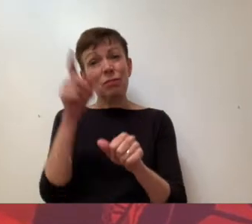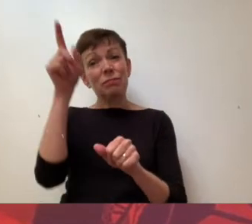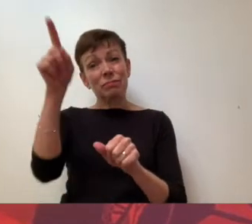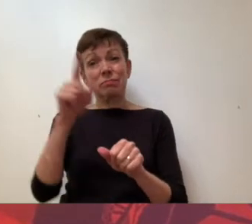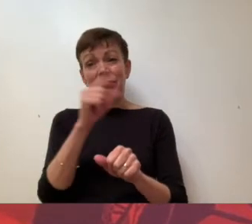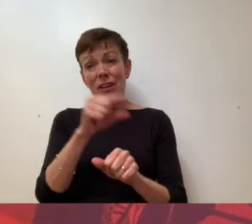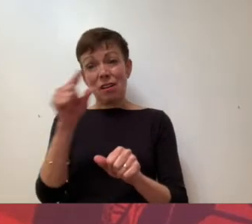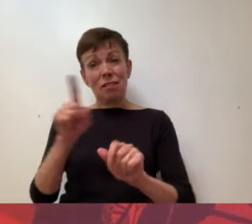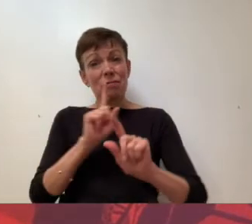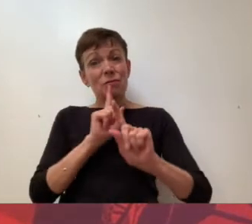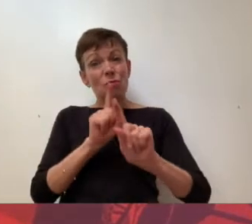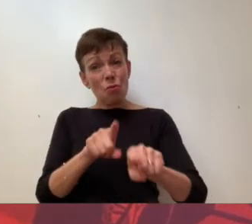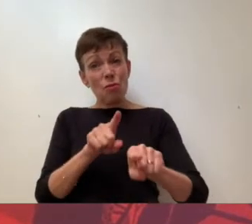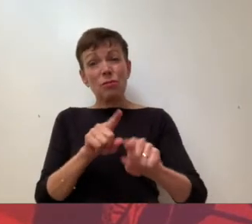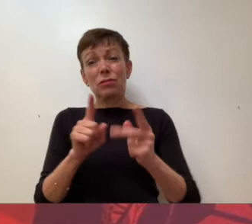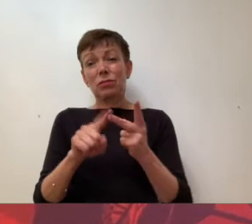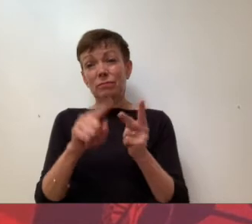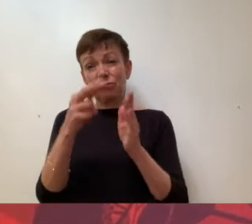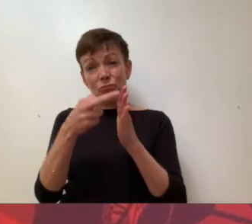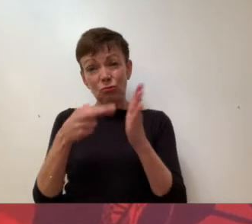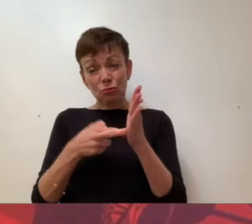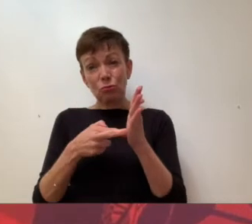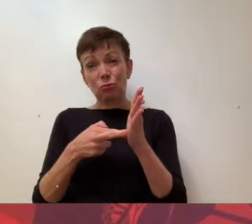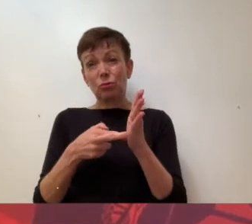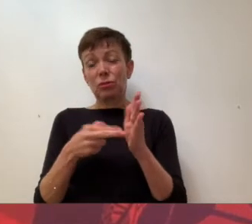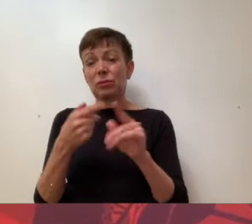also an important message, while still following the public health orders and other guidelines